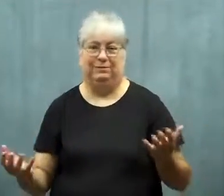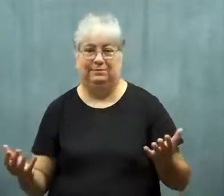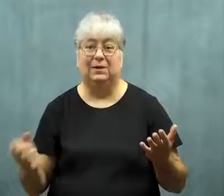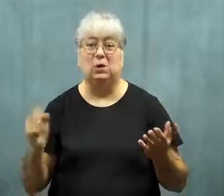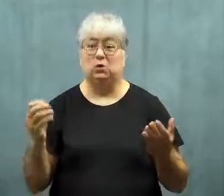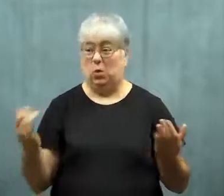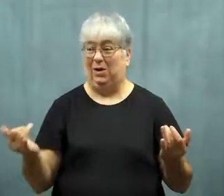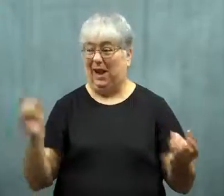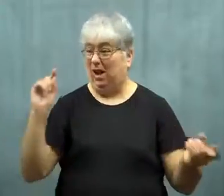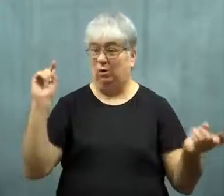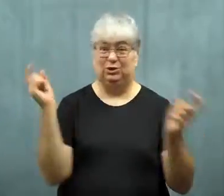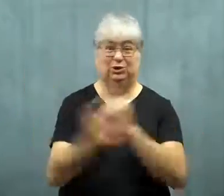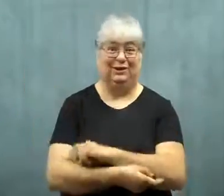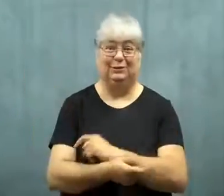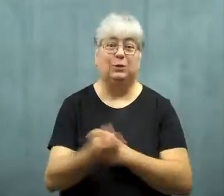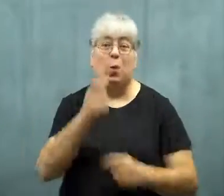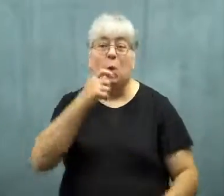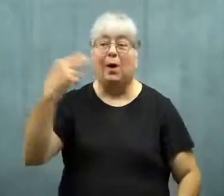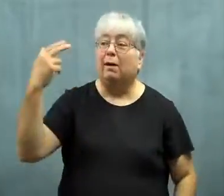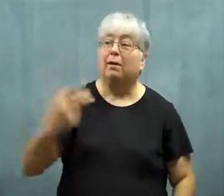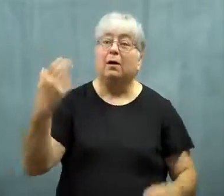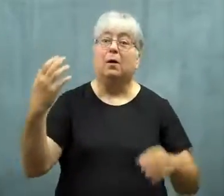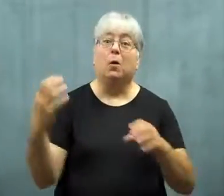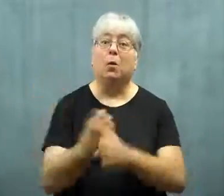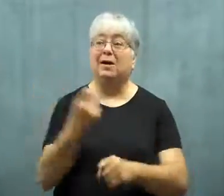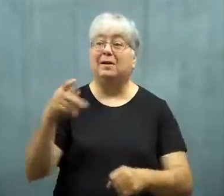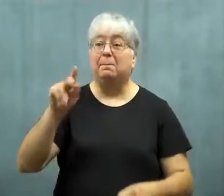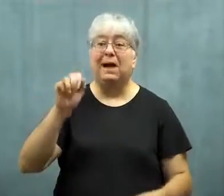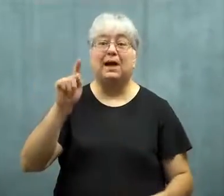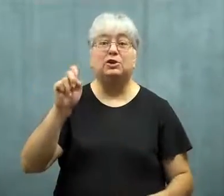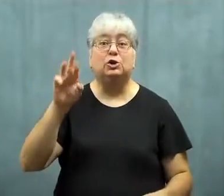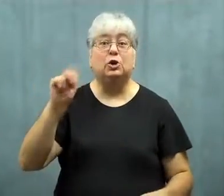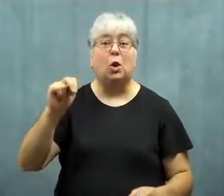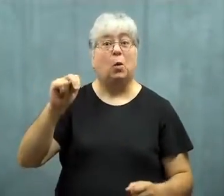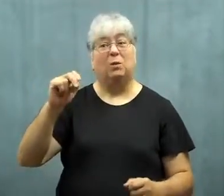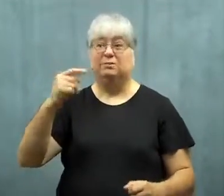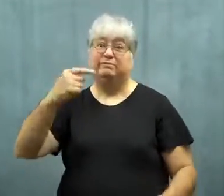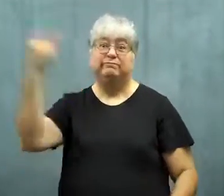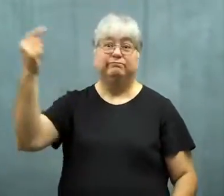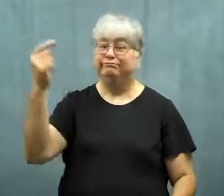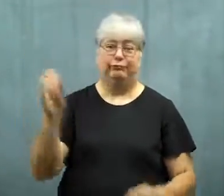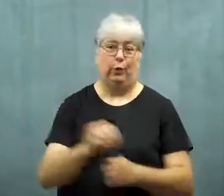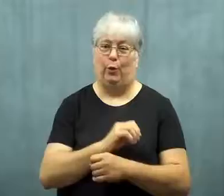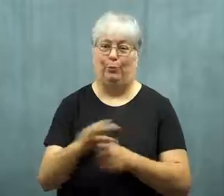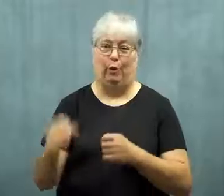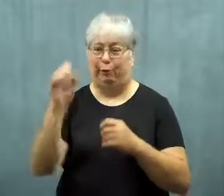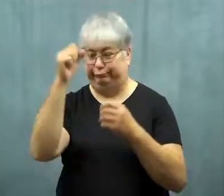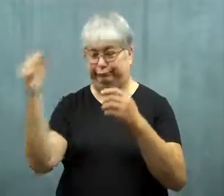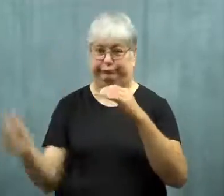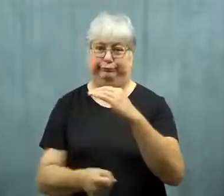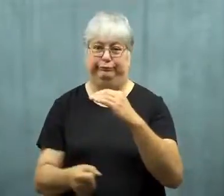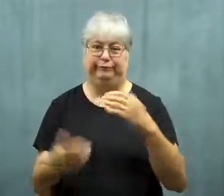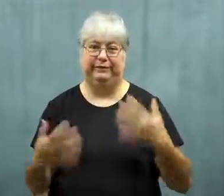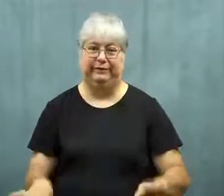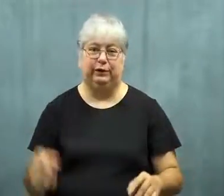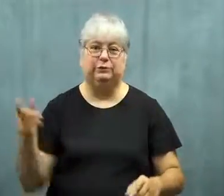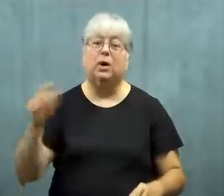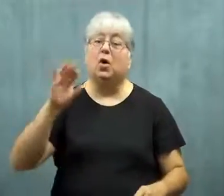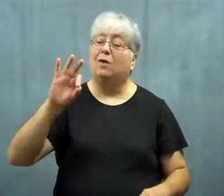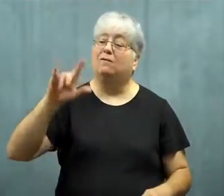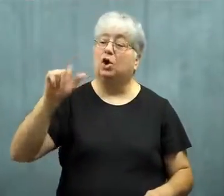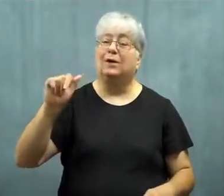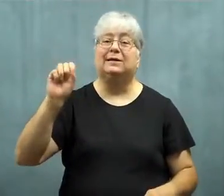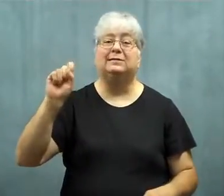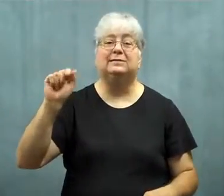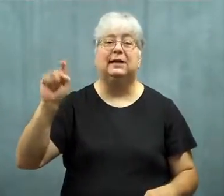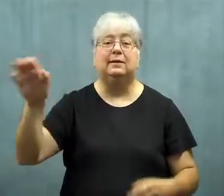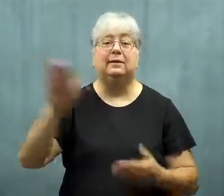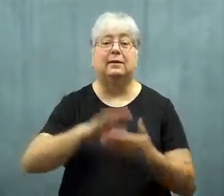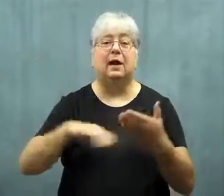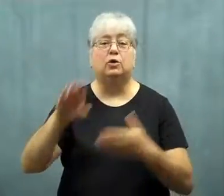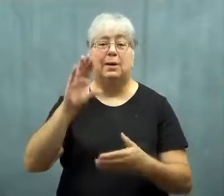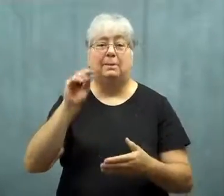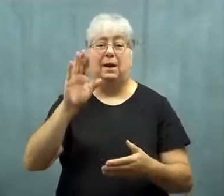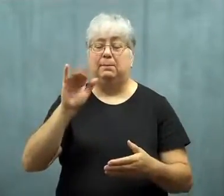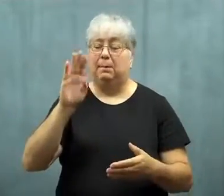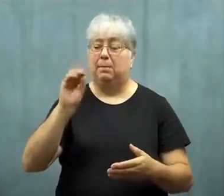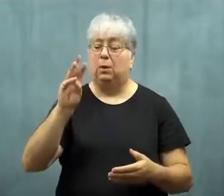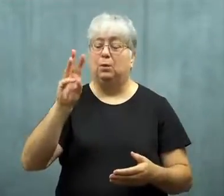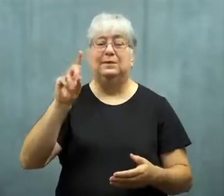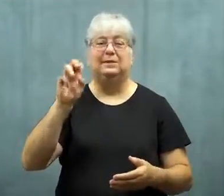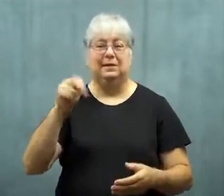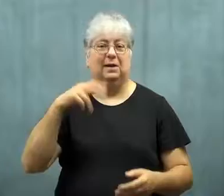That means Paterno no longer holds the record for winning the most games.